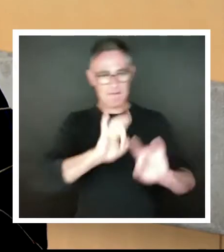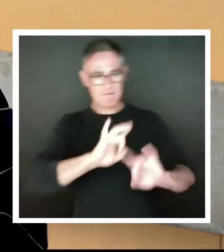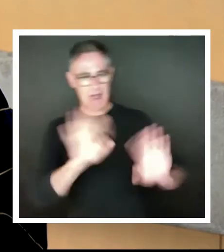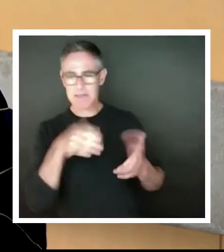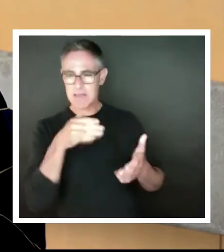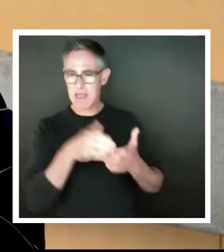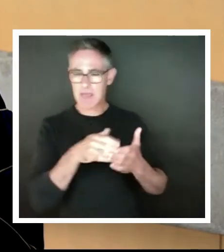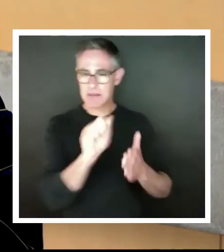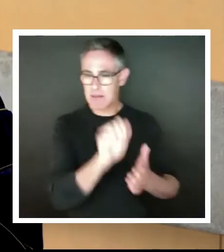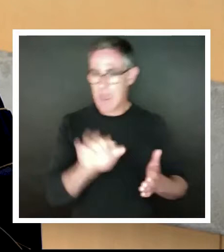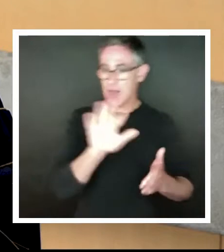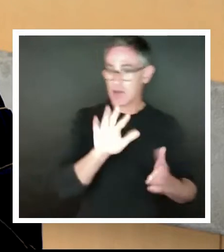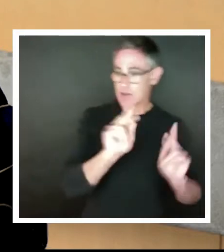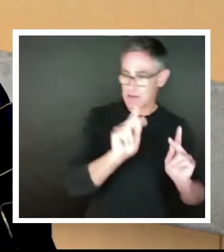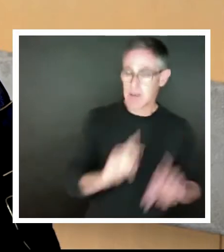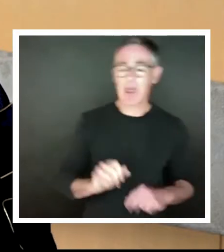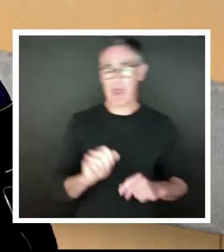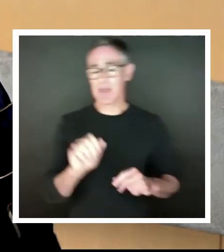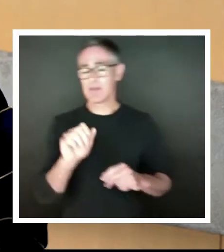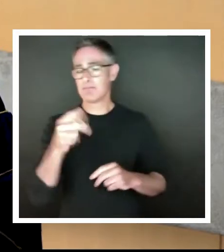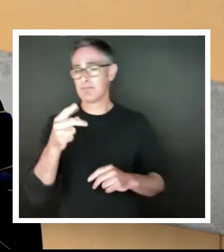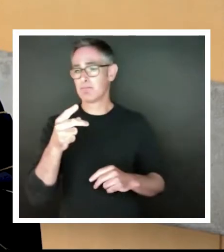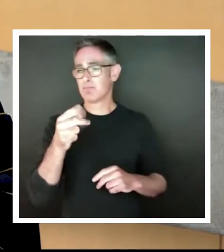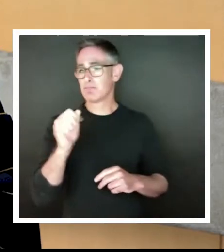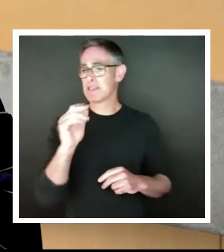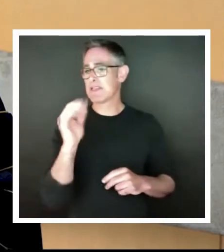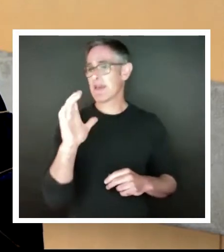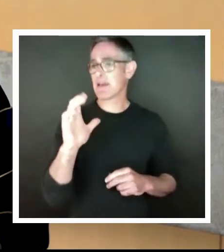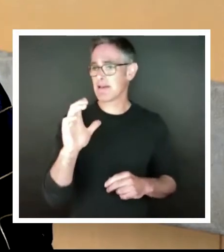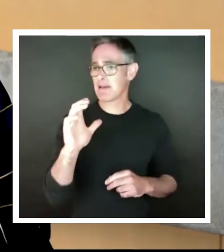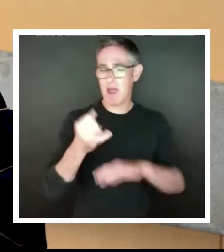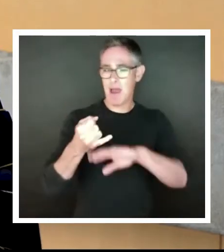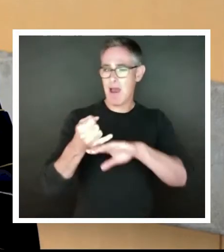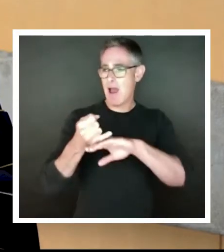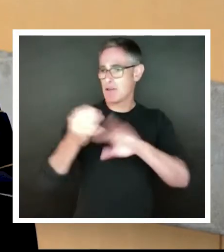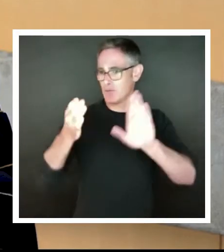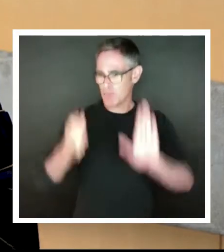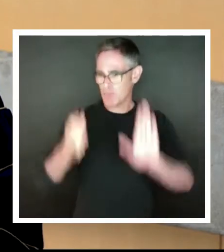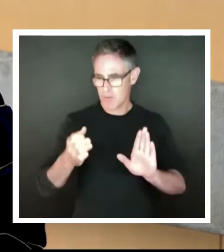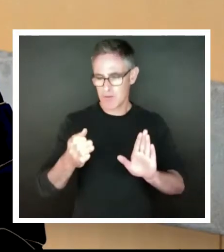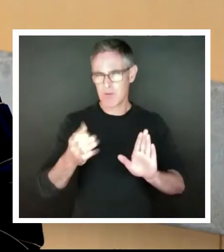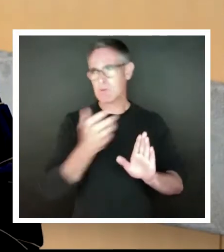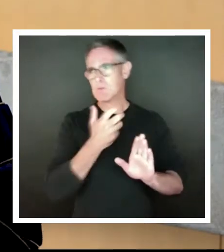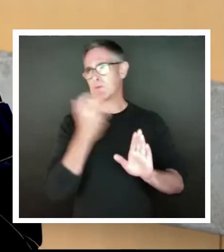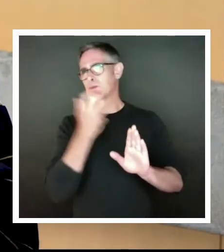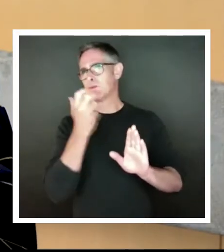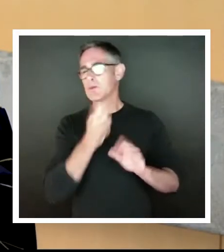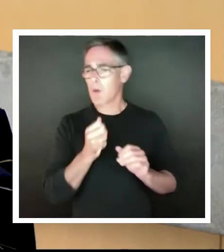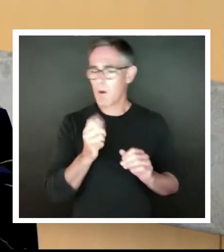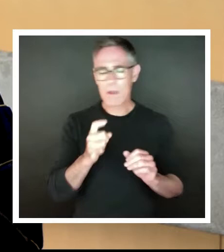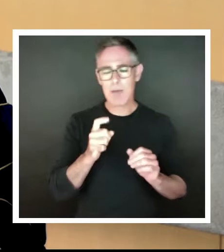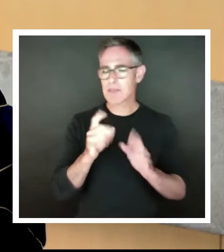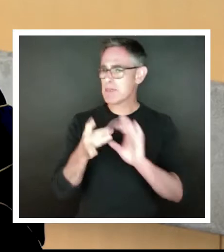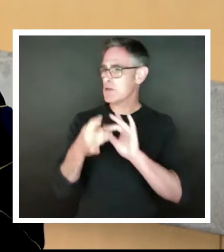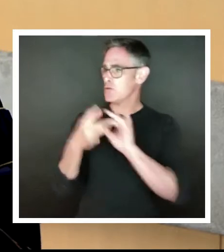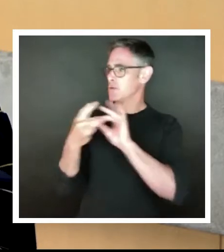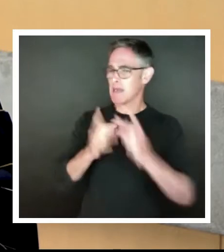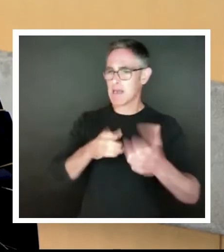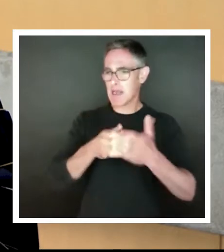and Pacific Islanders that makes that hole even larger. We must stand united against hatred, against racism, against murder.